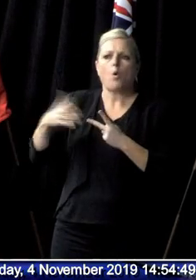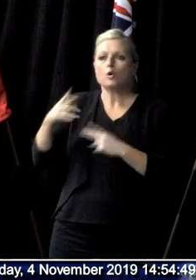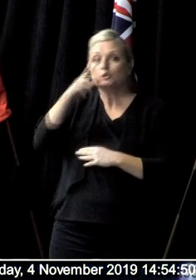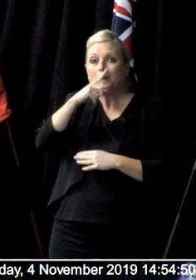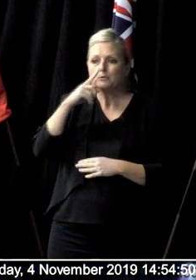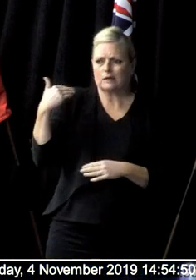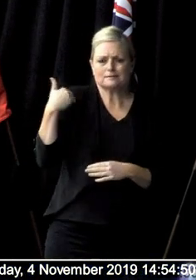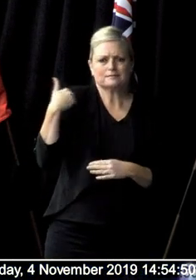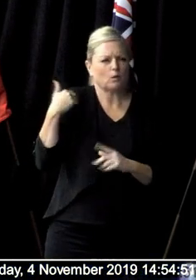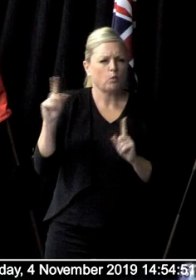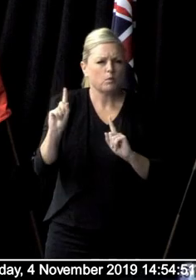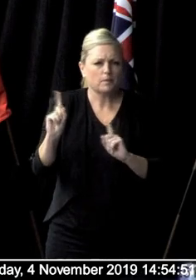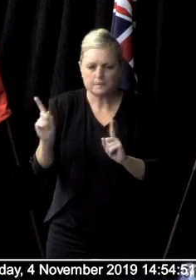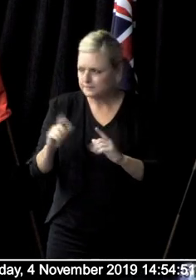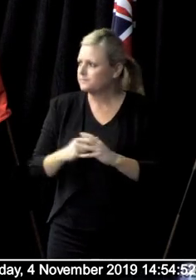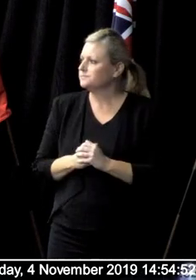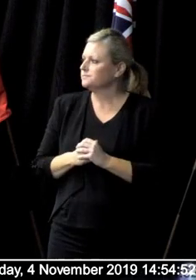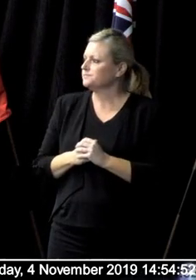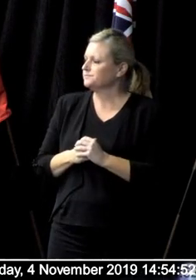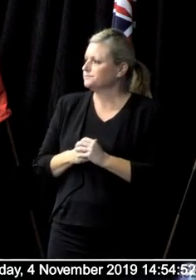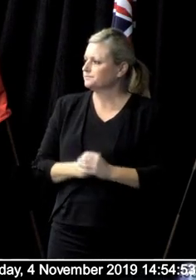How does it come to your attention? So a number of things – yes.